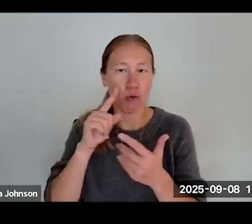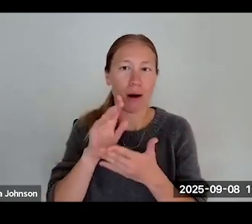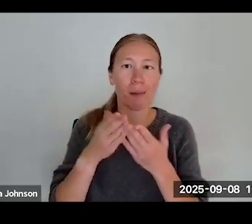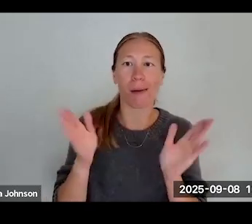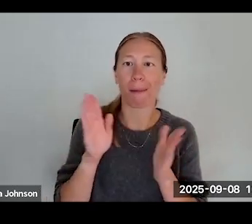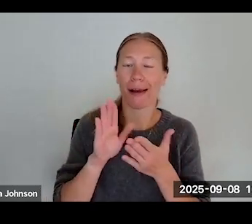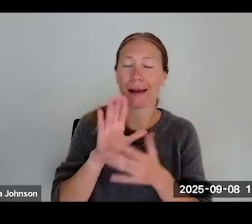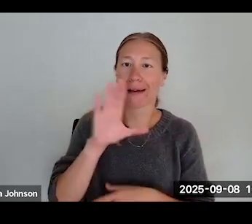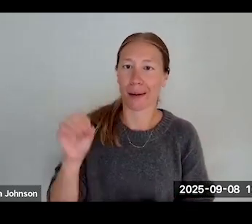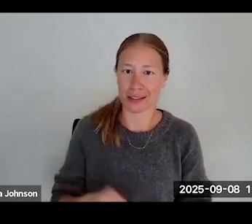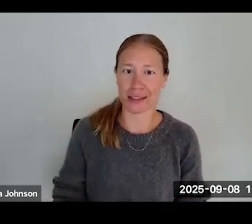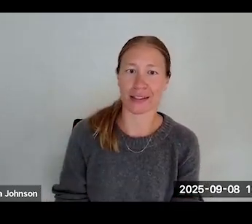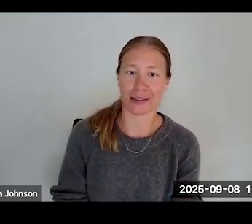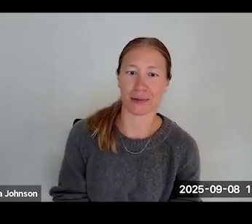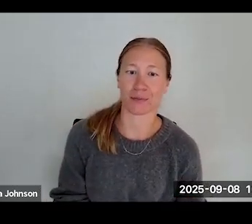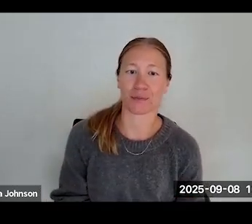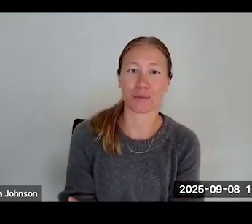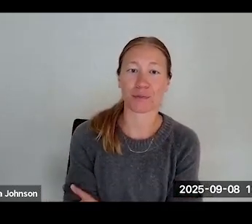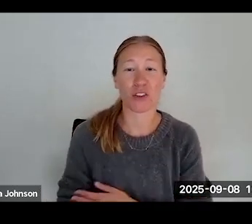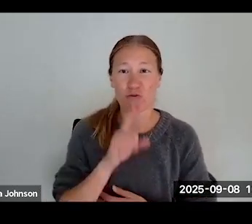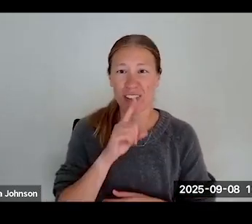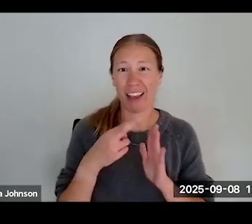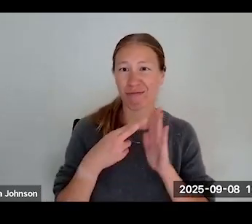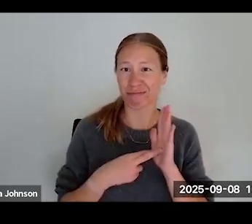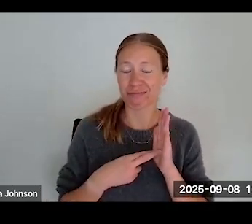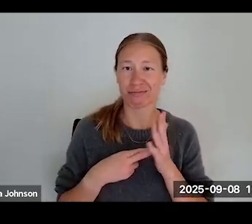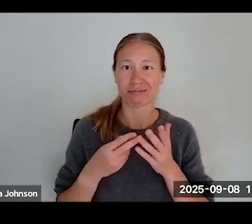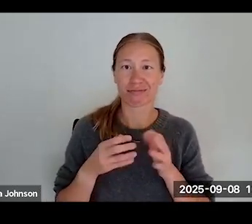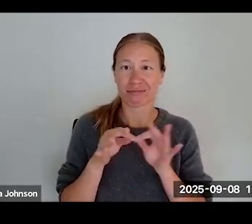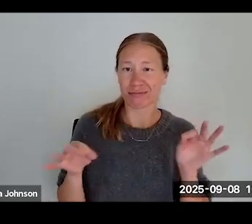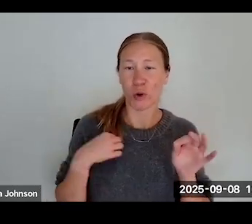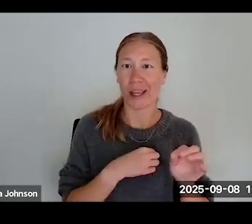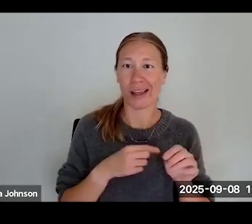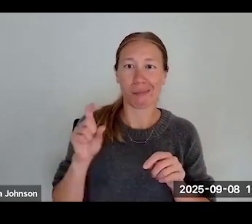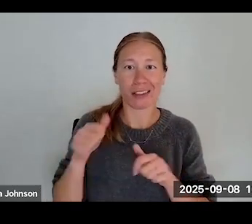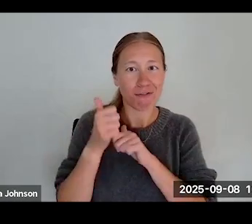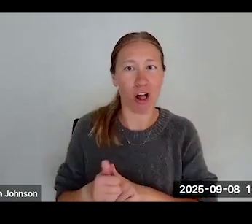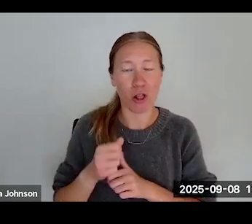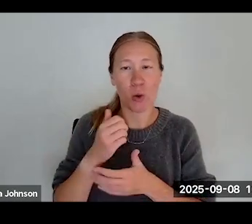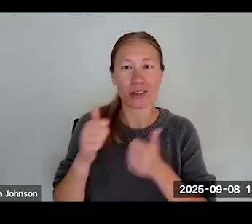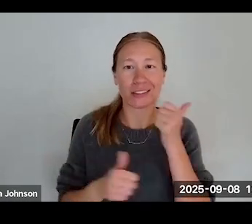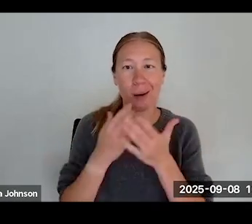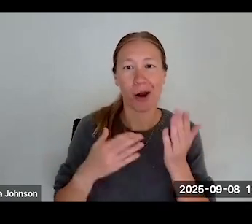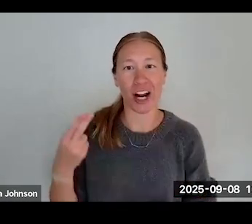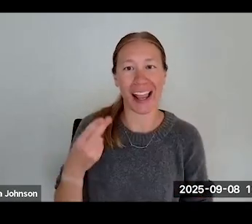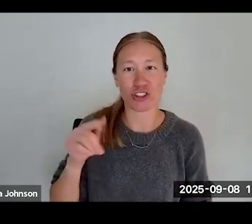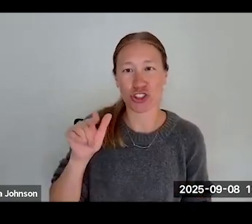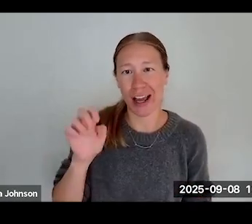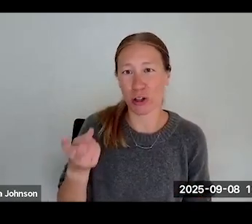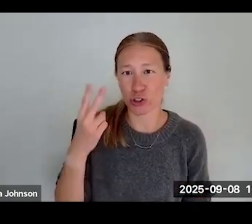So our regulators basically state that we will be deemed to be compliant with Subpart H of Title II if we can demonstrate that certain access issues